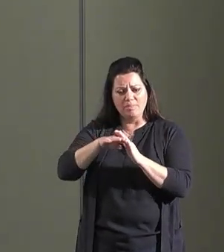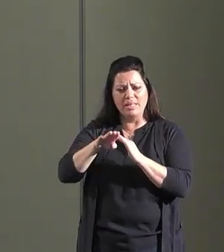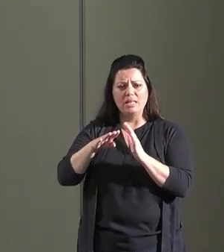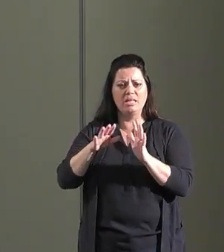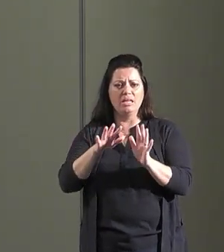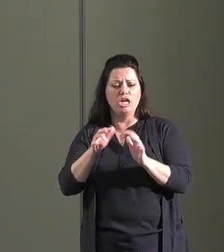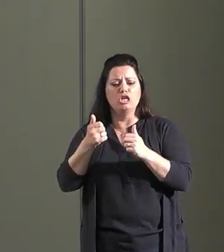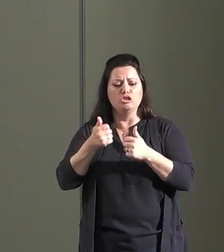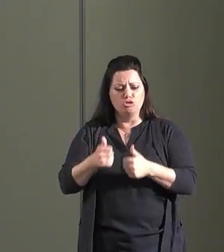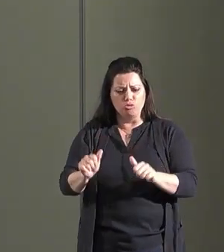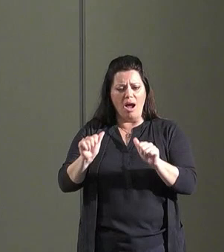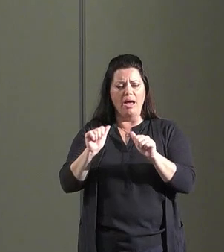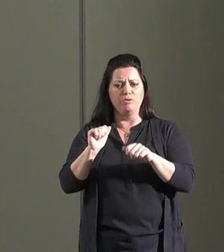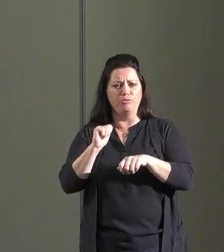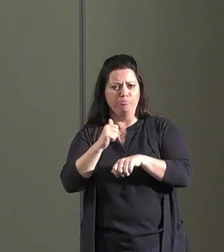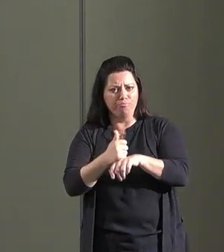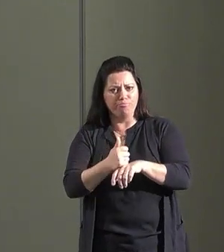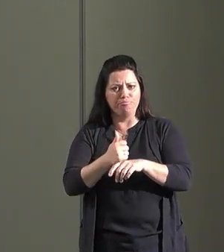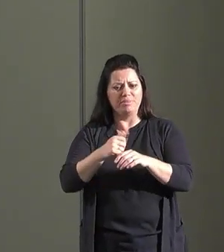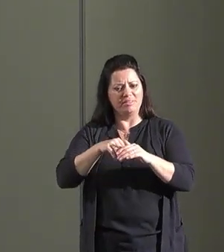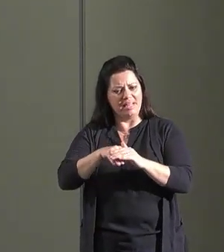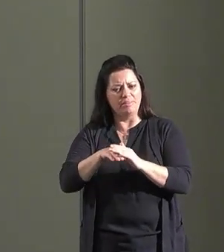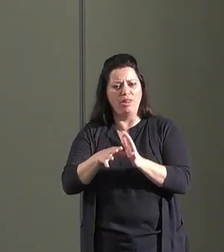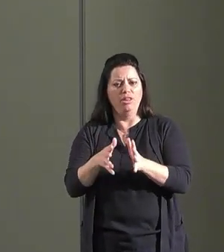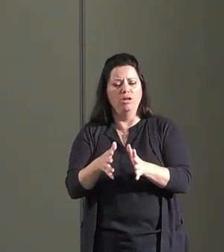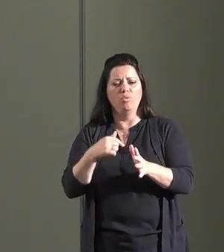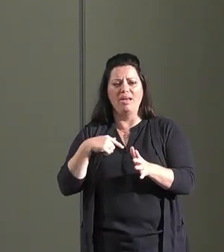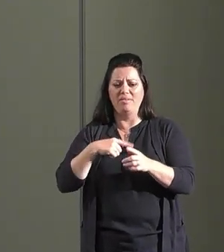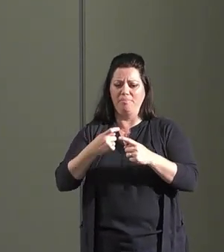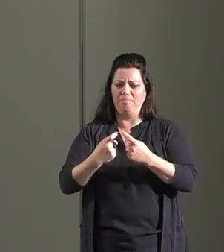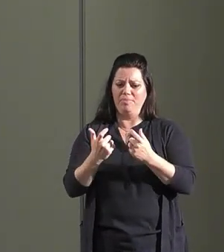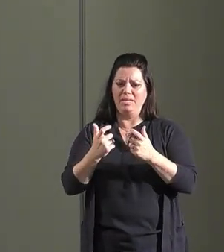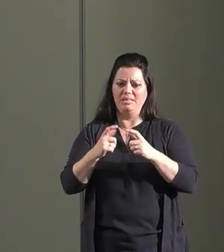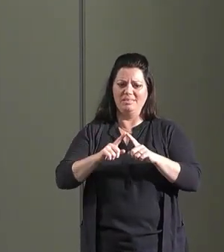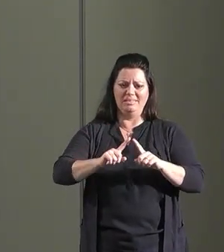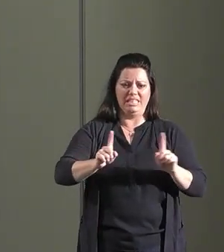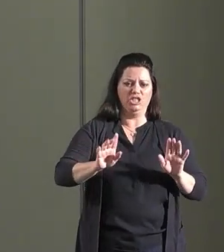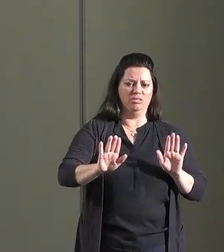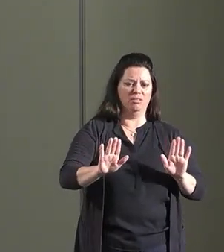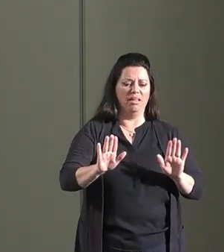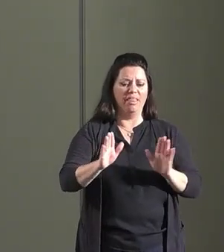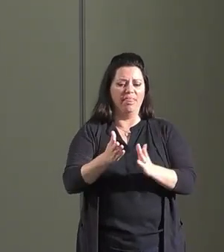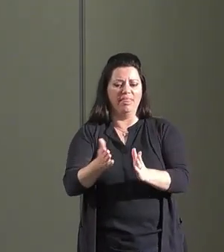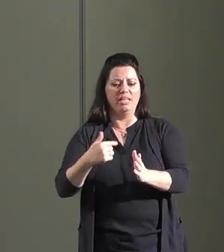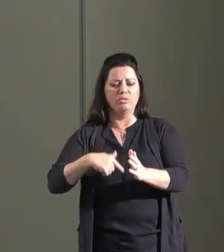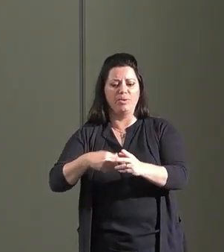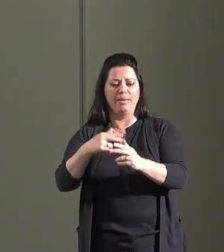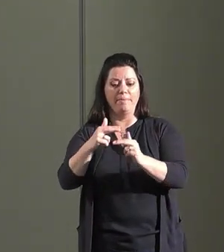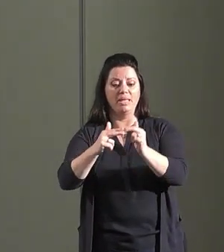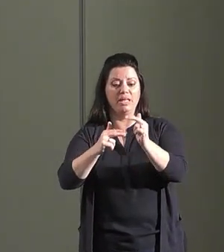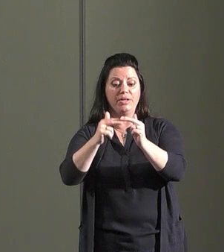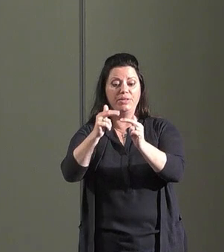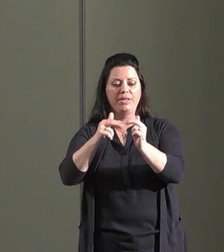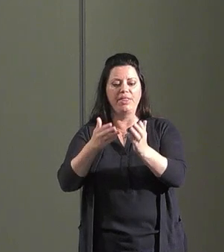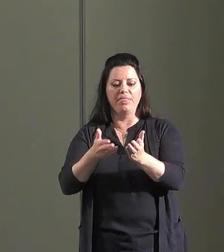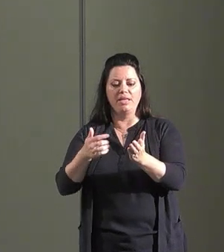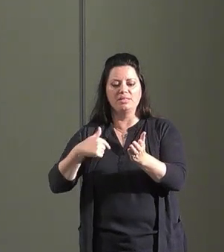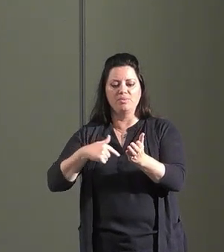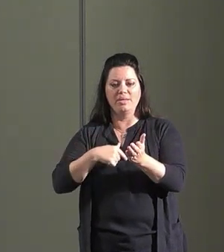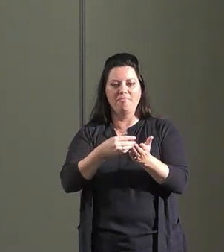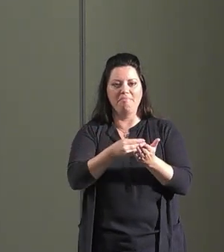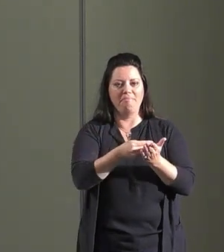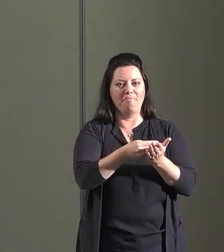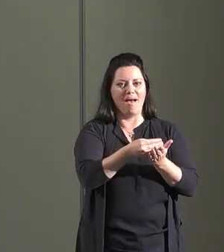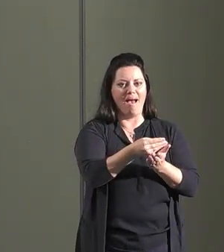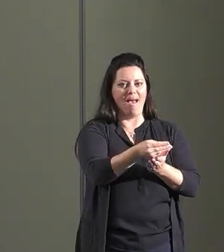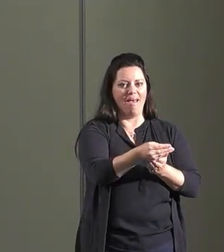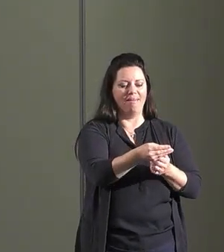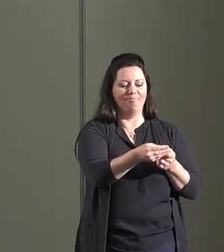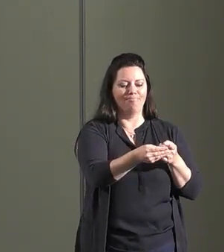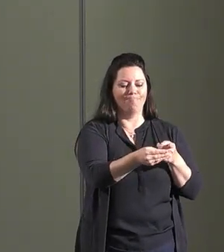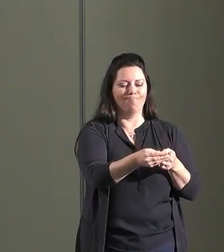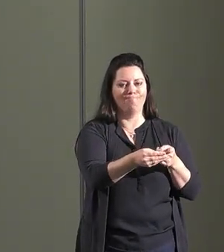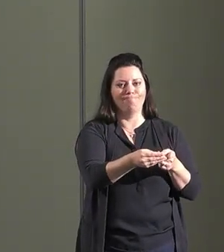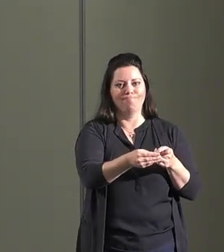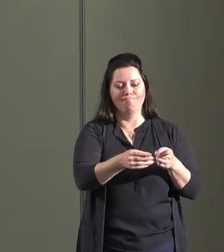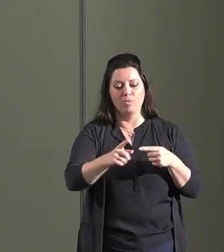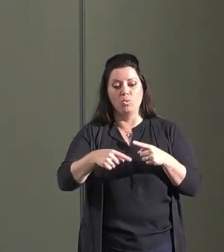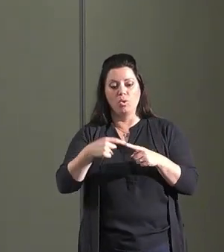accessibility. We have a big distinction between things we build and buy. And when we are reliept